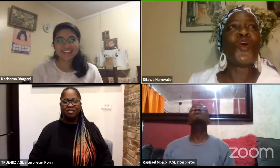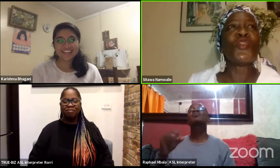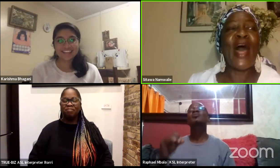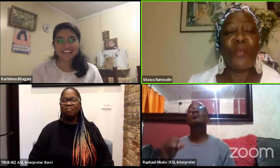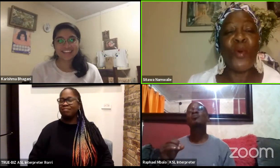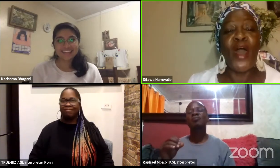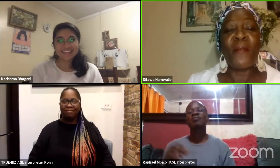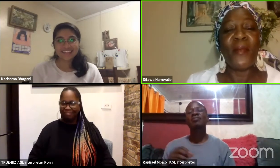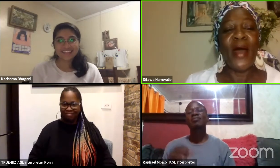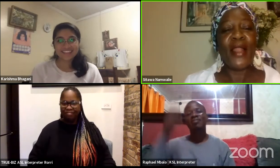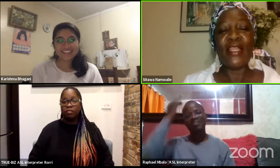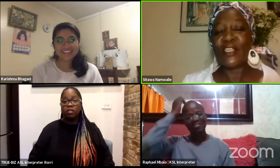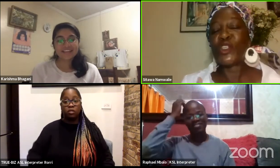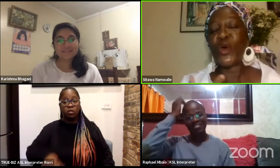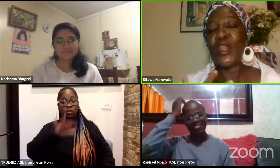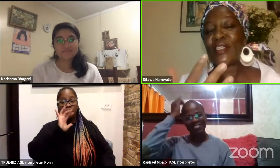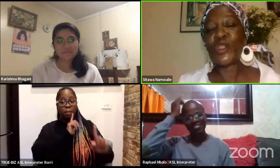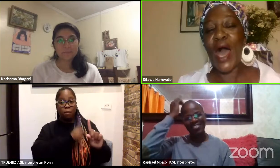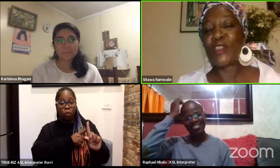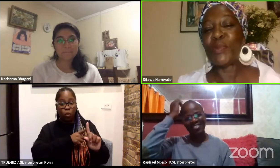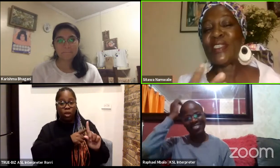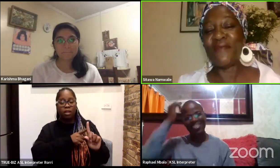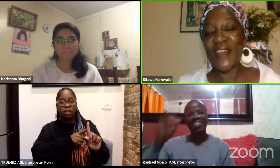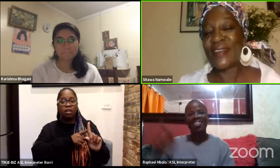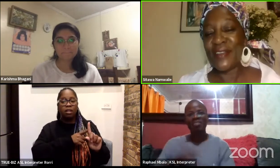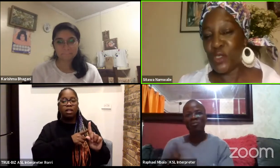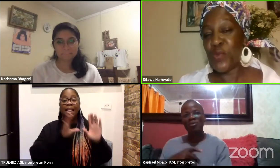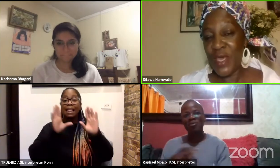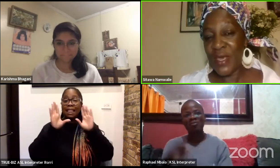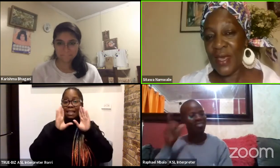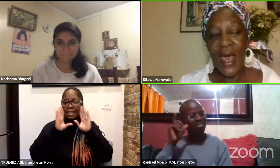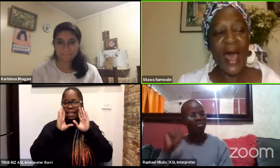So that poem, listen to how specific it is to me,